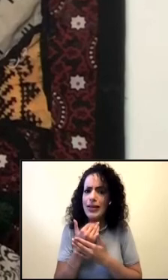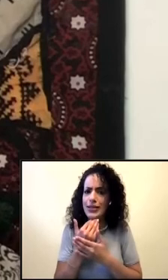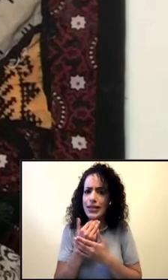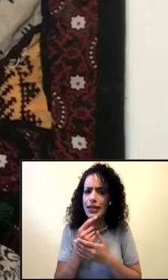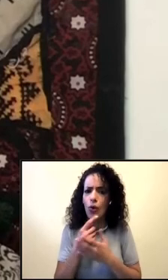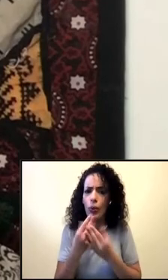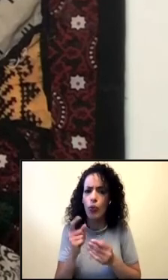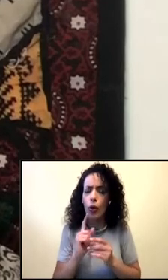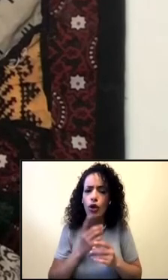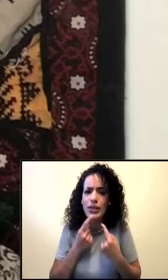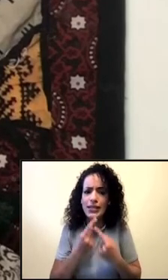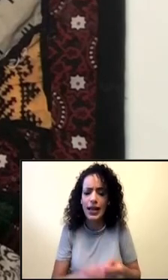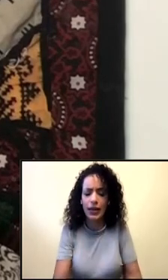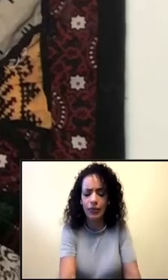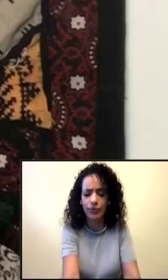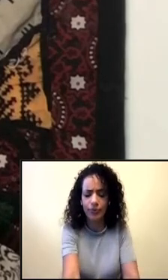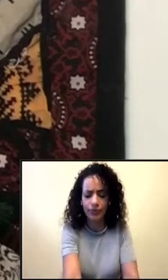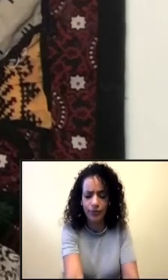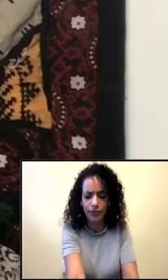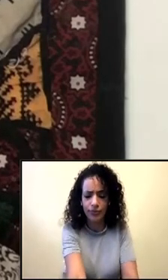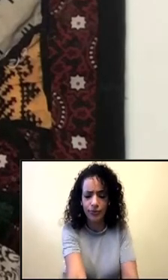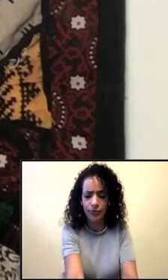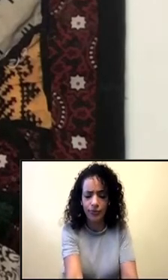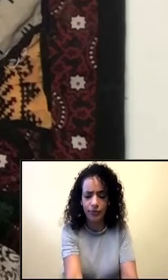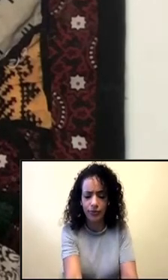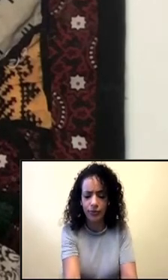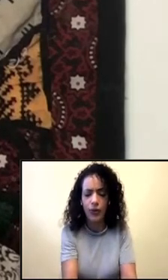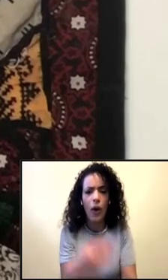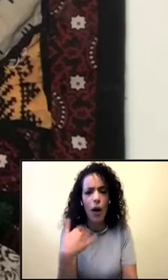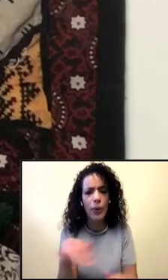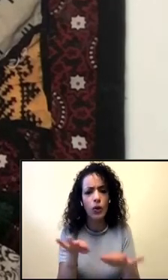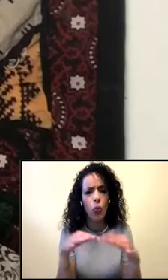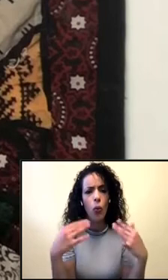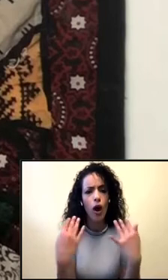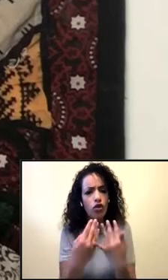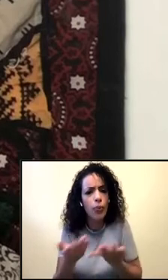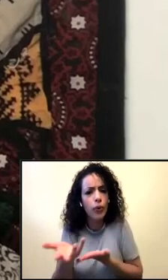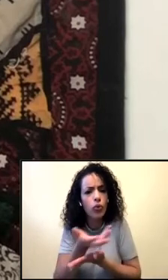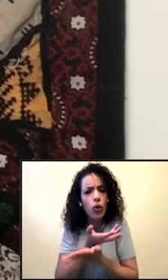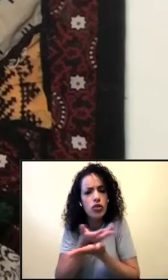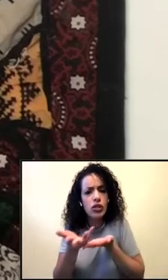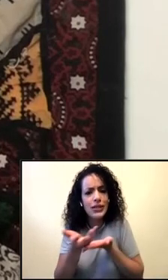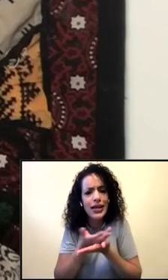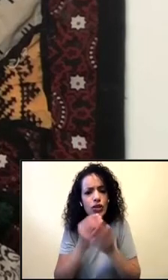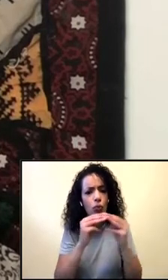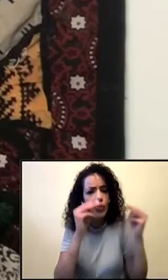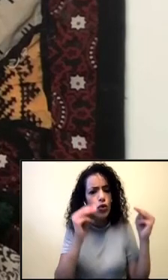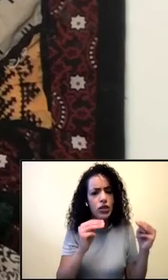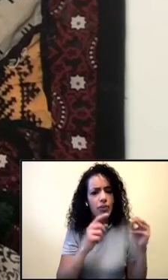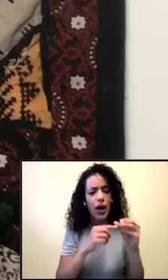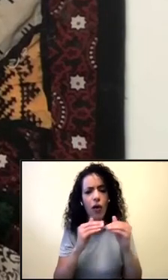I've been in workshops and consultations with museums and archives across the country, and had